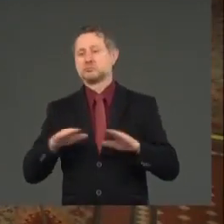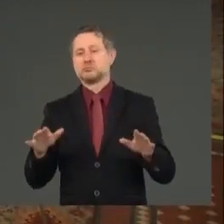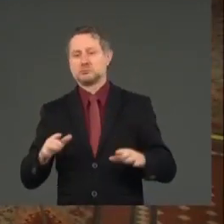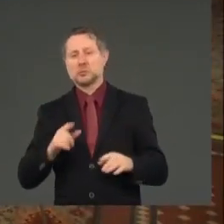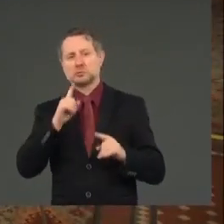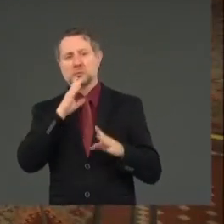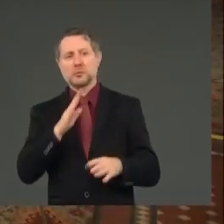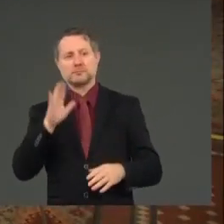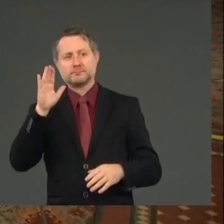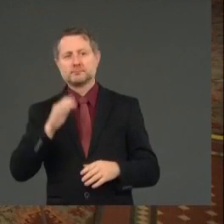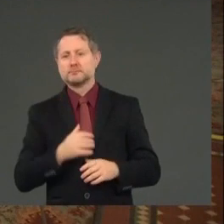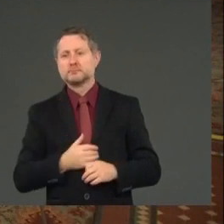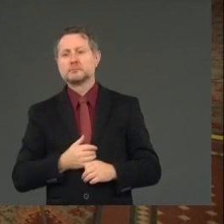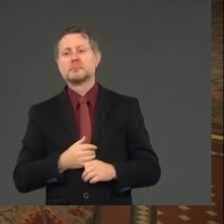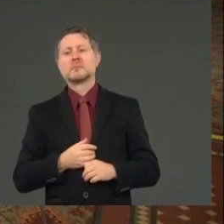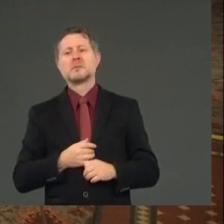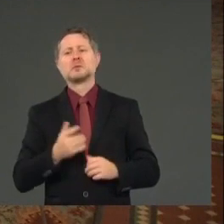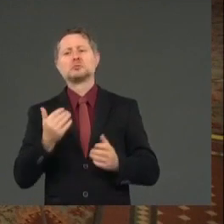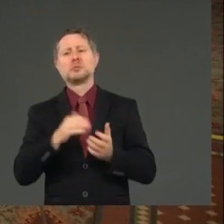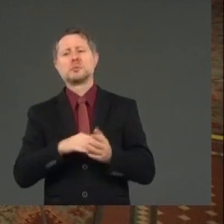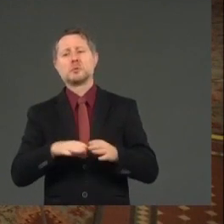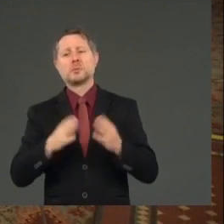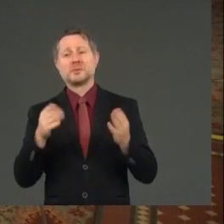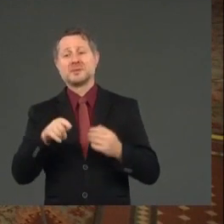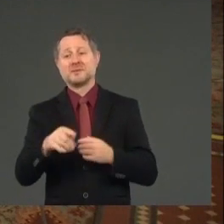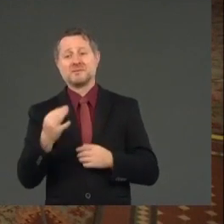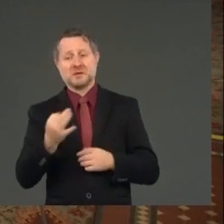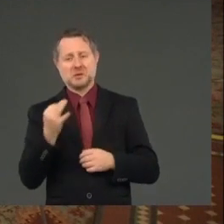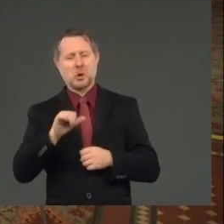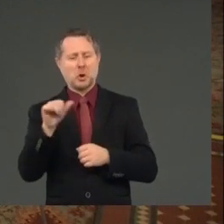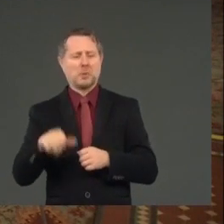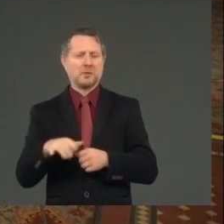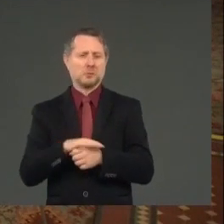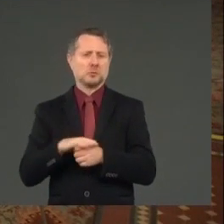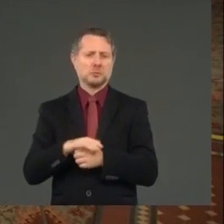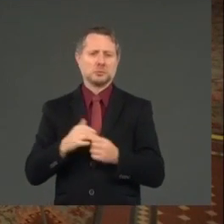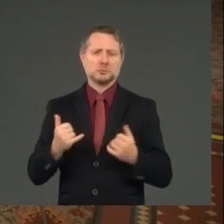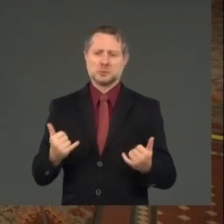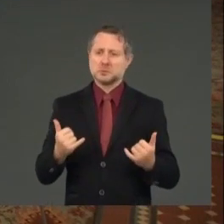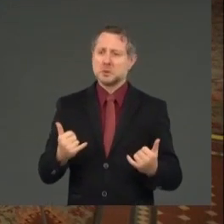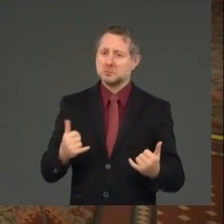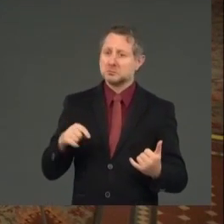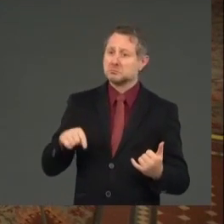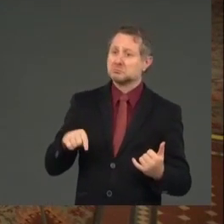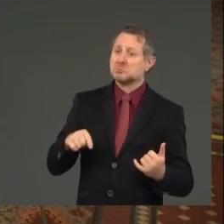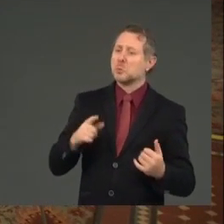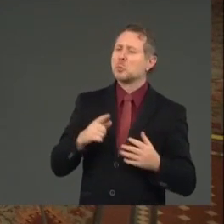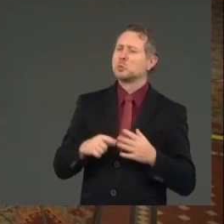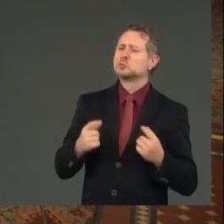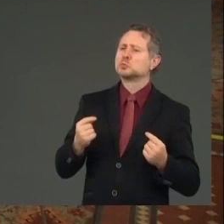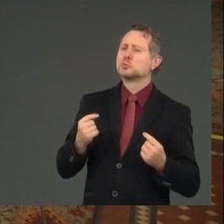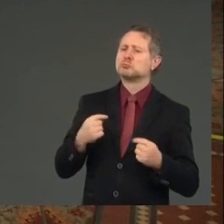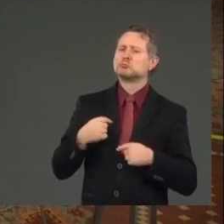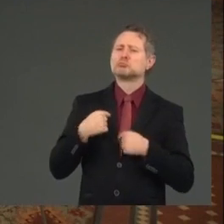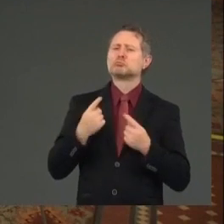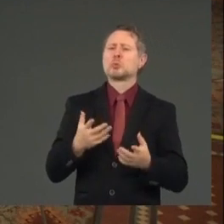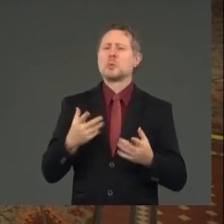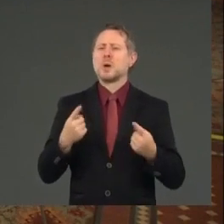ENOUGH SUPPLY, BECAUSE THERE CAN'T BE A MORATORIUM. Reporter: